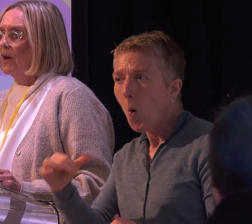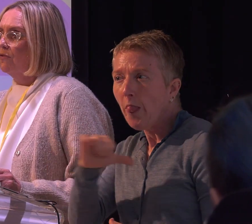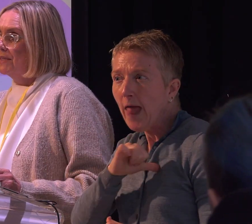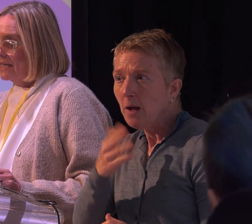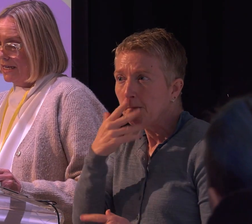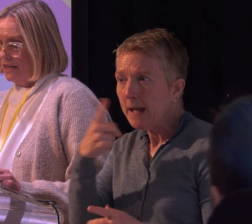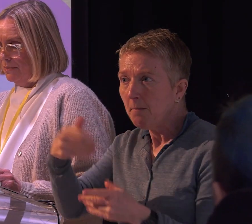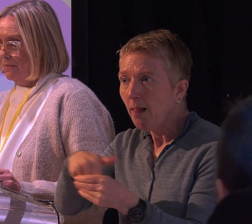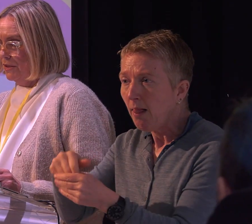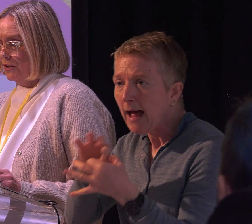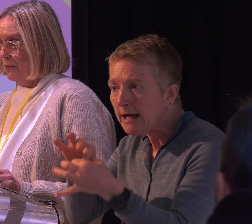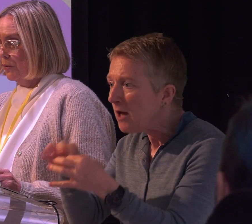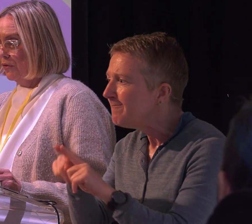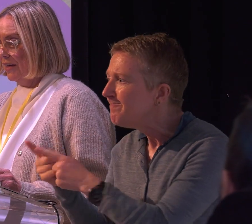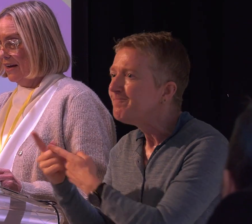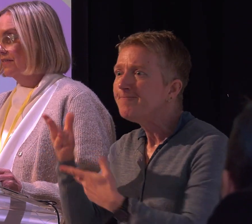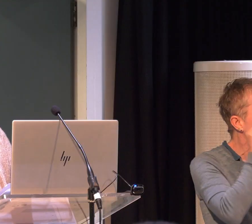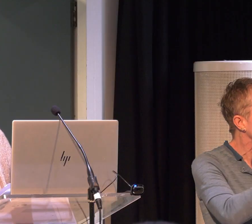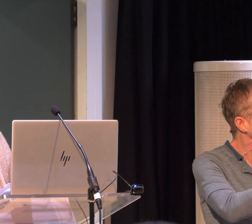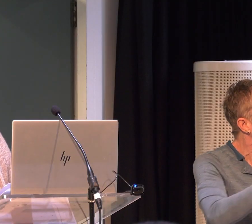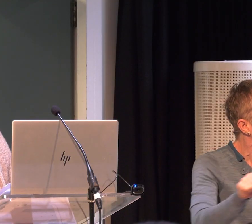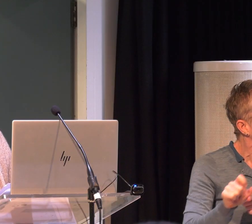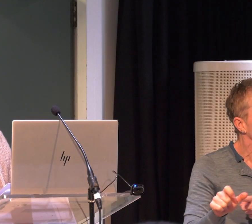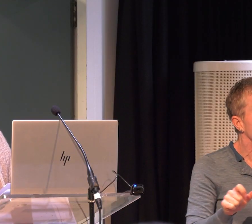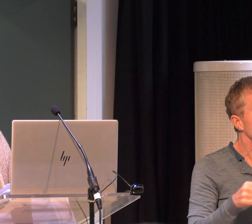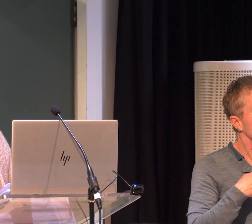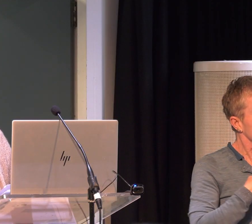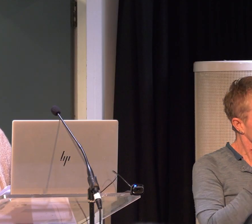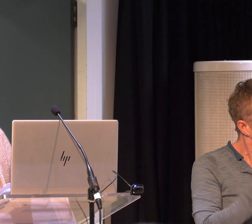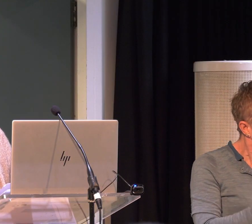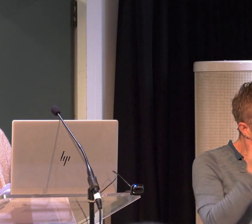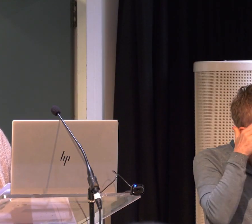We have a particular commitment to improving access to arts and culture for disabled people,